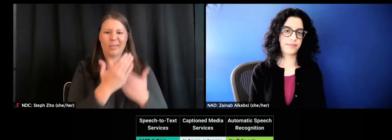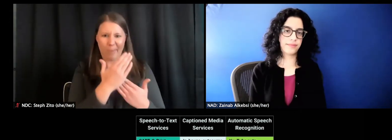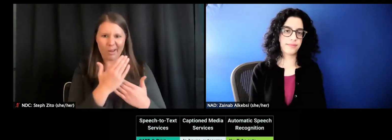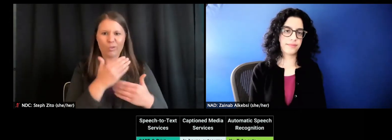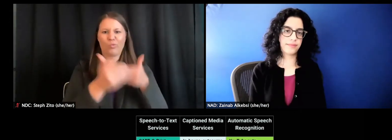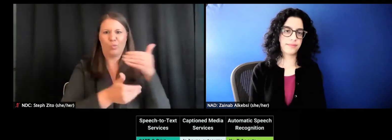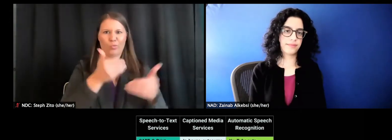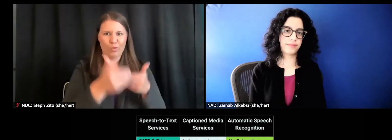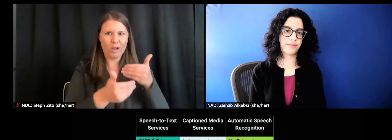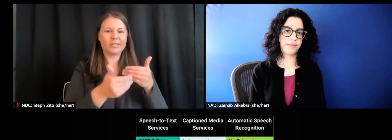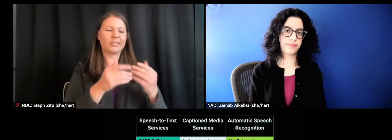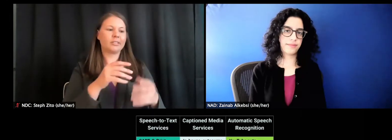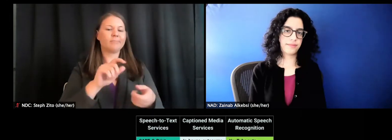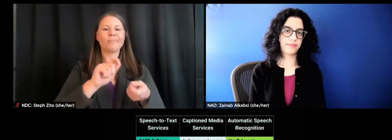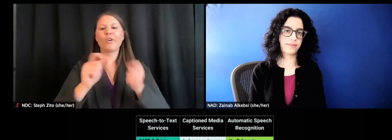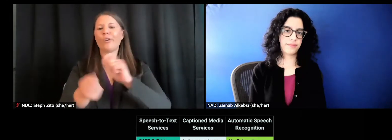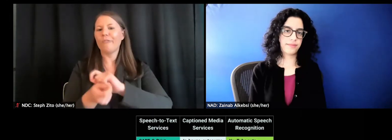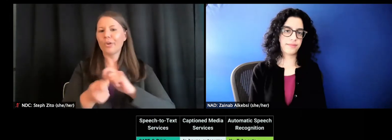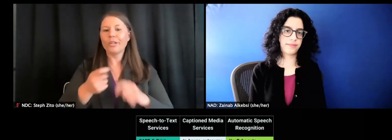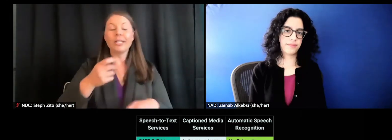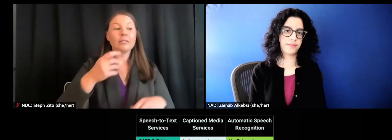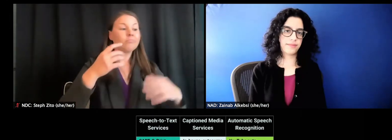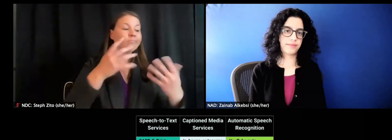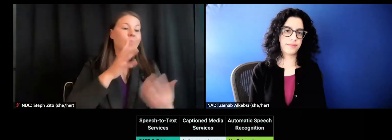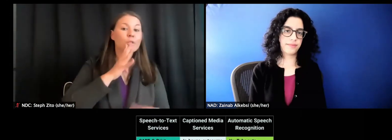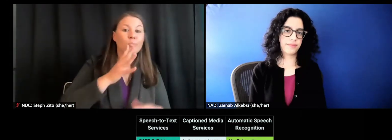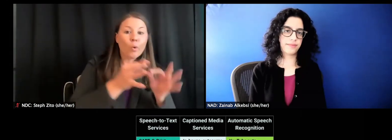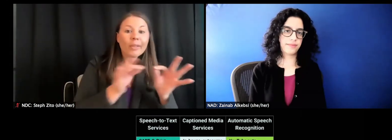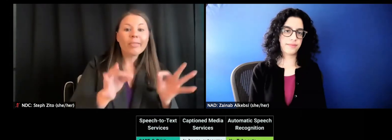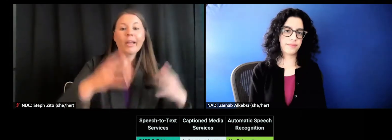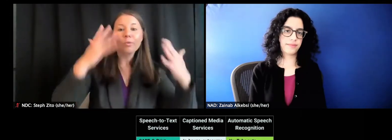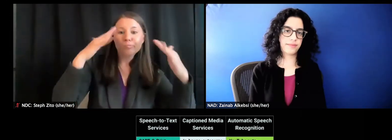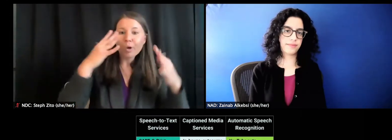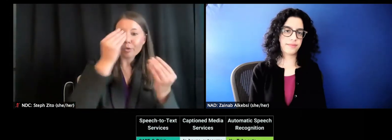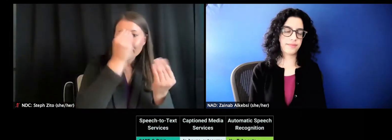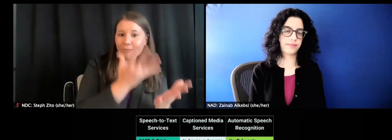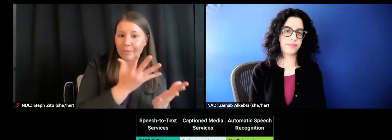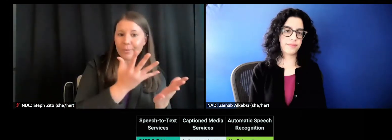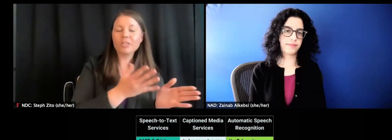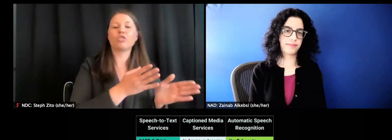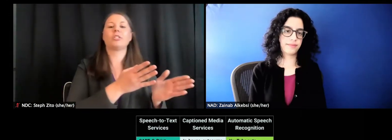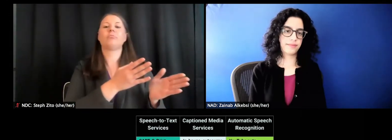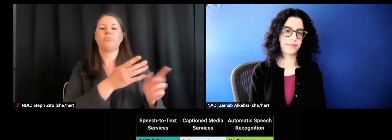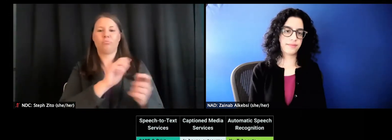STTS, abbreviated is the manual process of converting spoken language and auditory